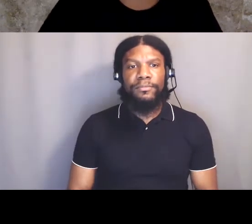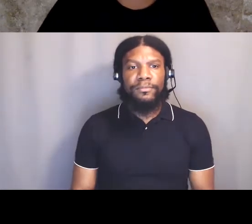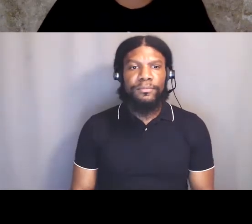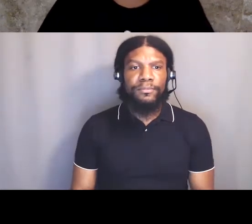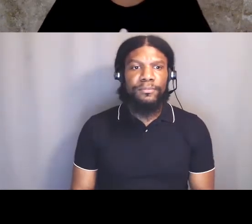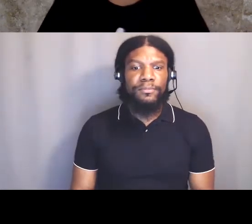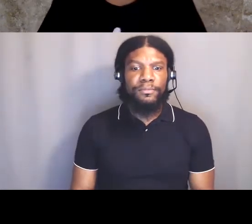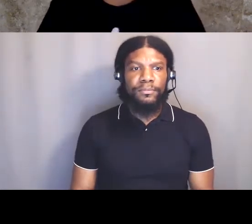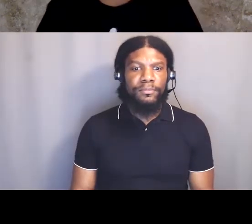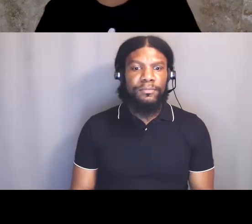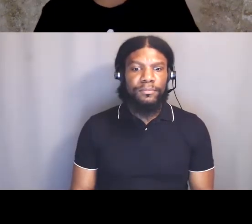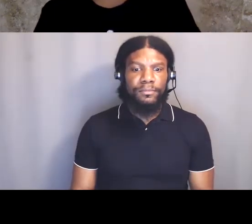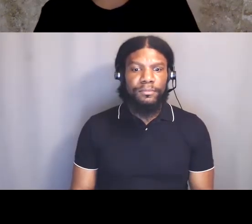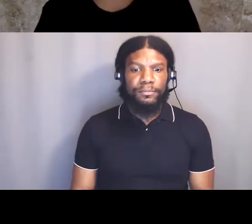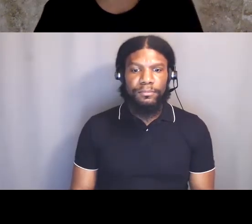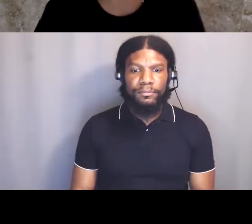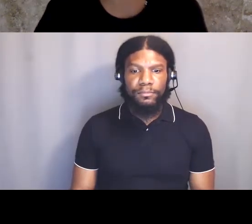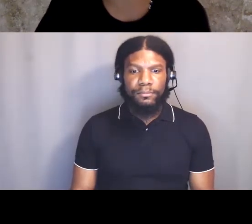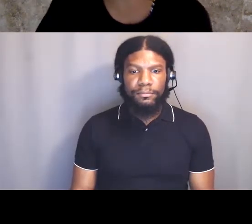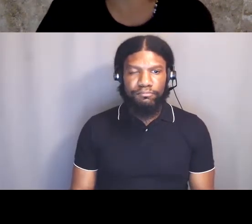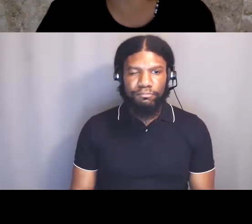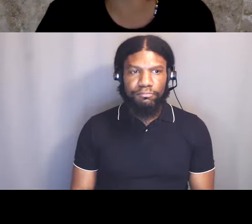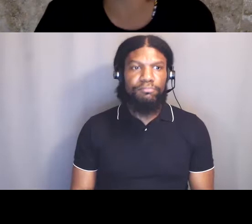And so can someone read the first slide.